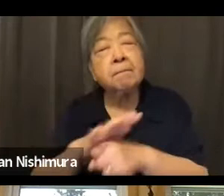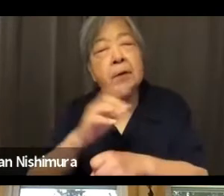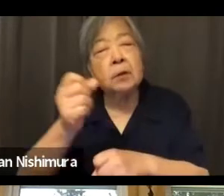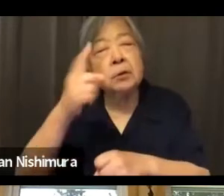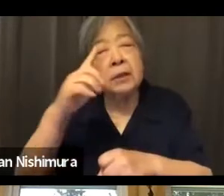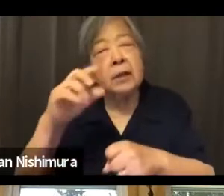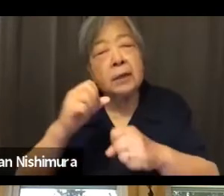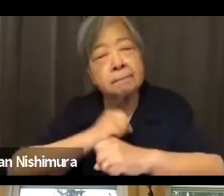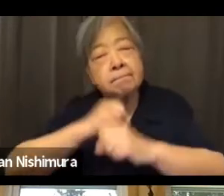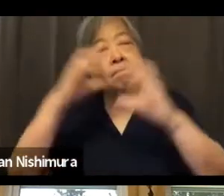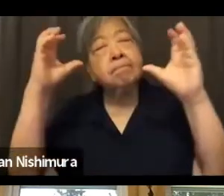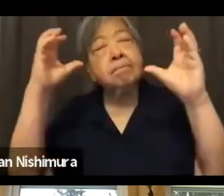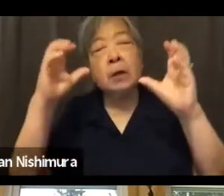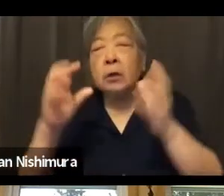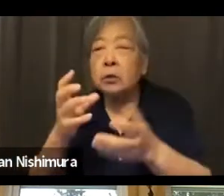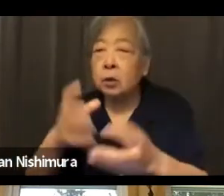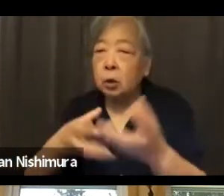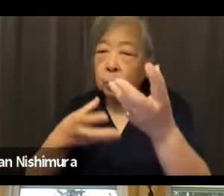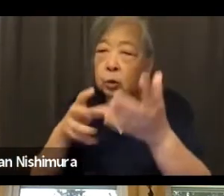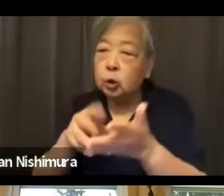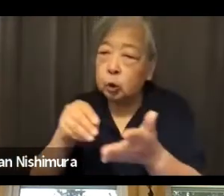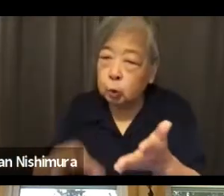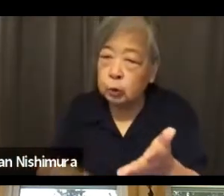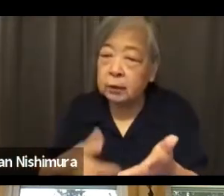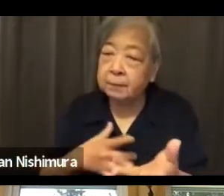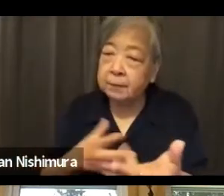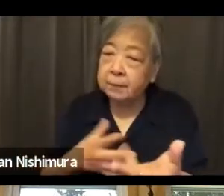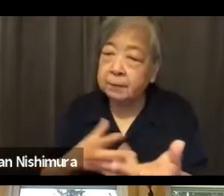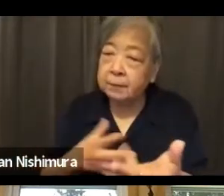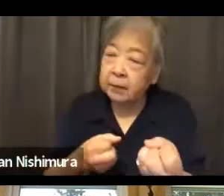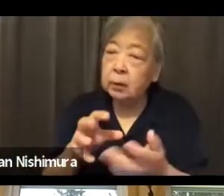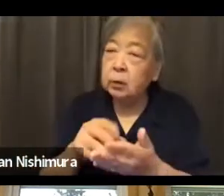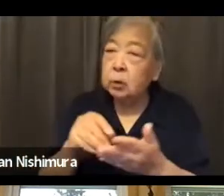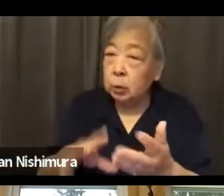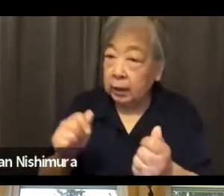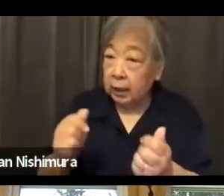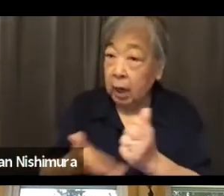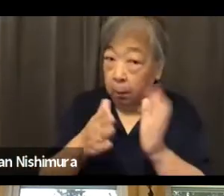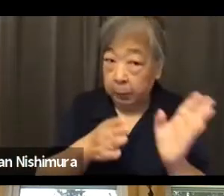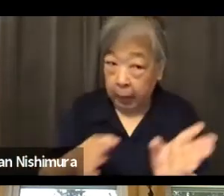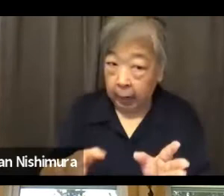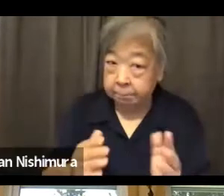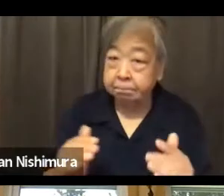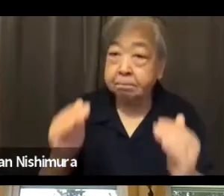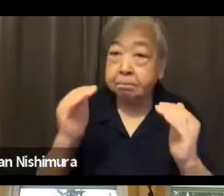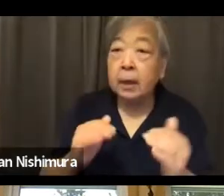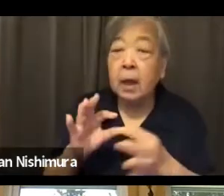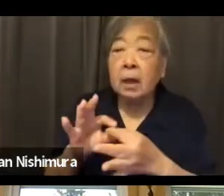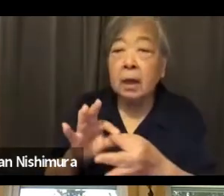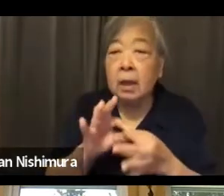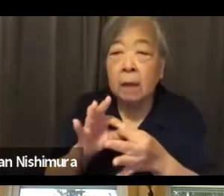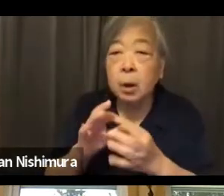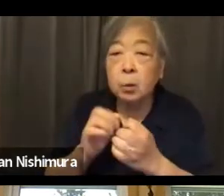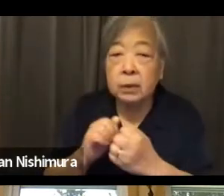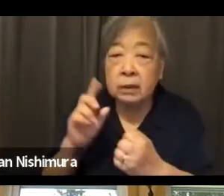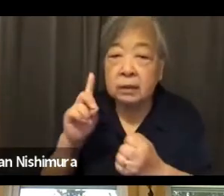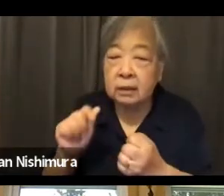and also really helps in planning. Collaboration with Disability Services, as I mentioned, something that's very helpful.